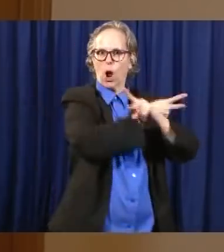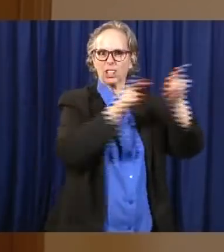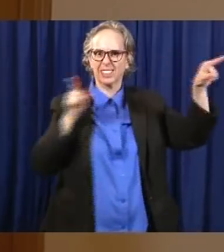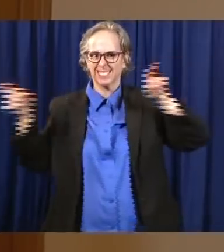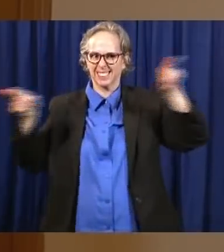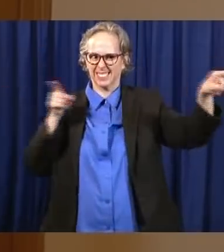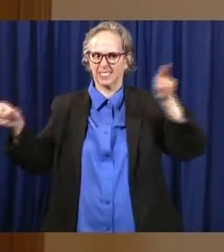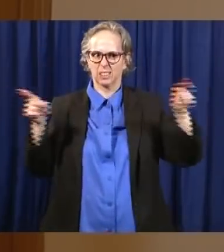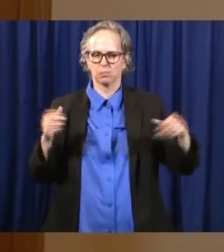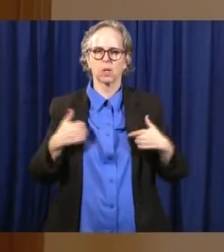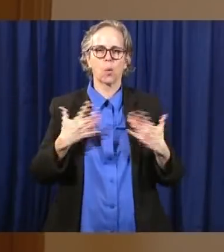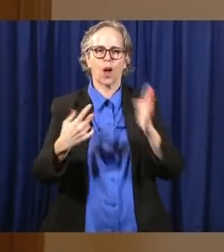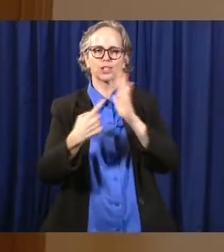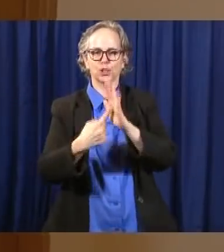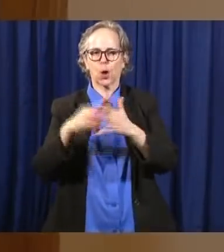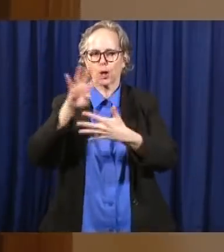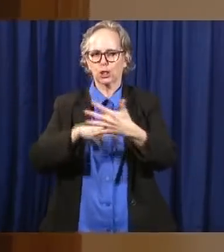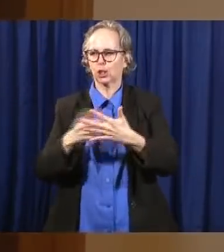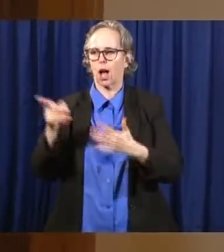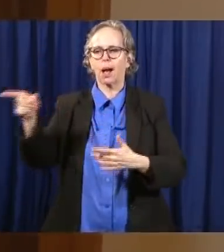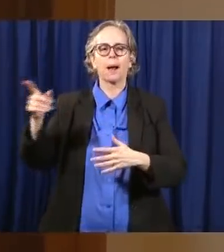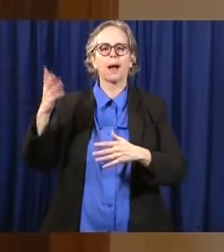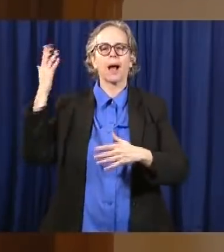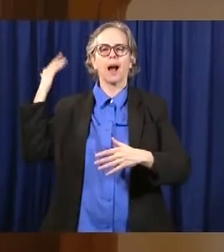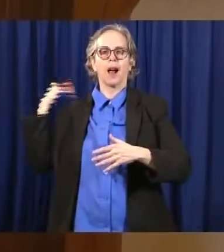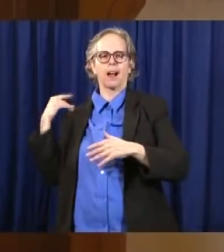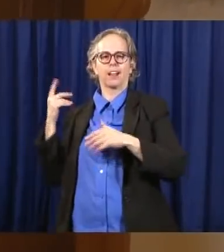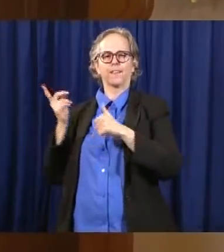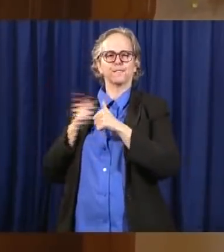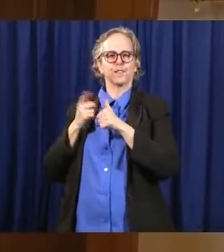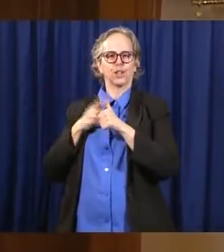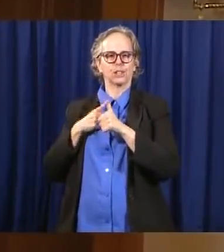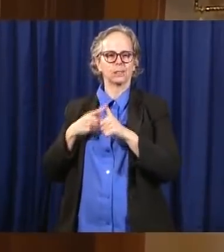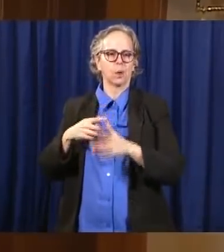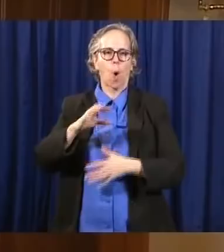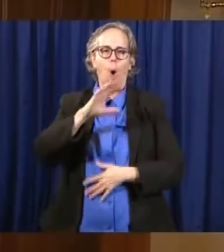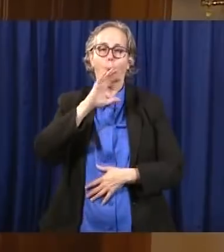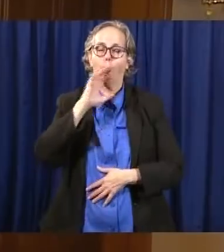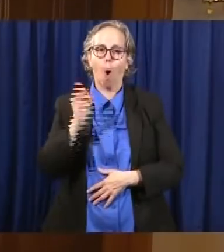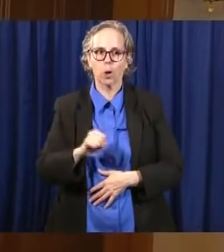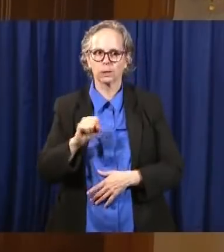WE LOOK AT THE BEST CASE SCENARIOS WE HAVE TO CONTINUE TO THINK ABOUT WORST-CASE